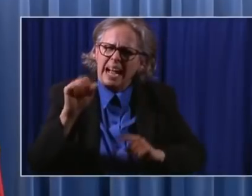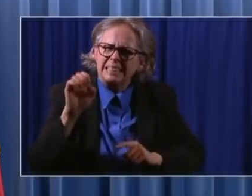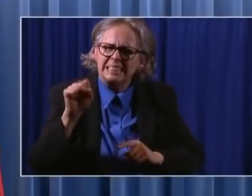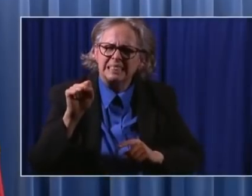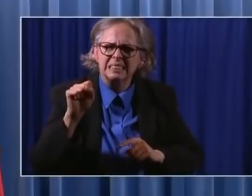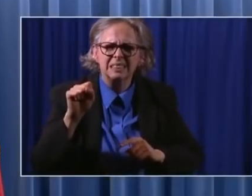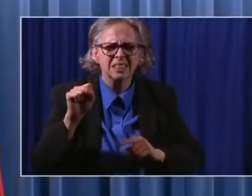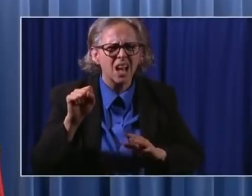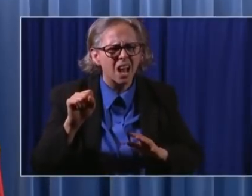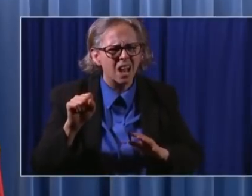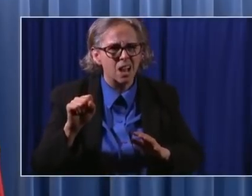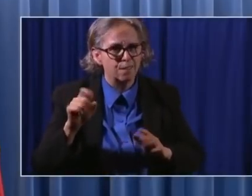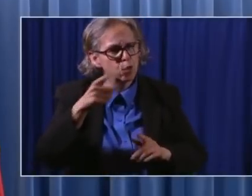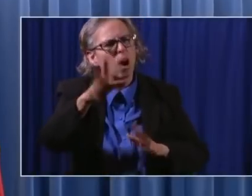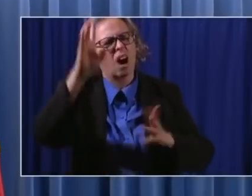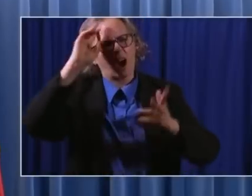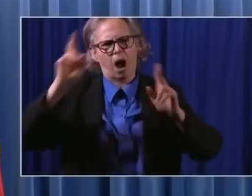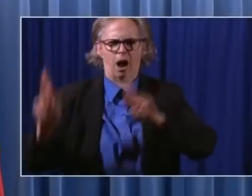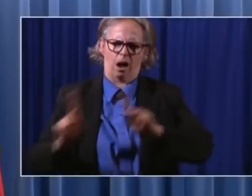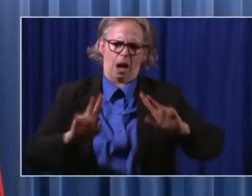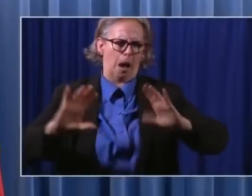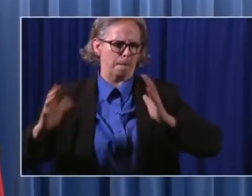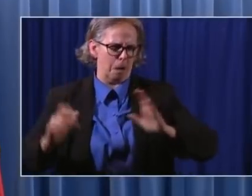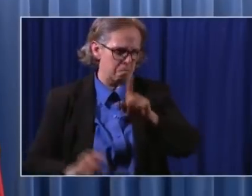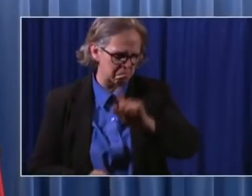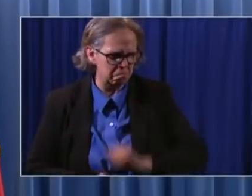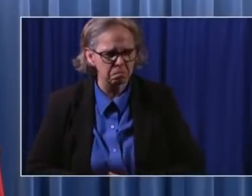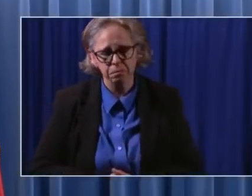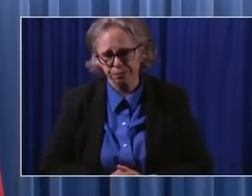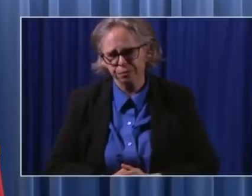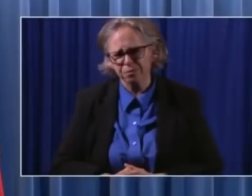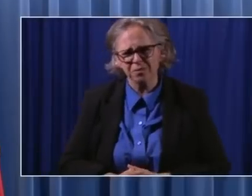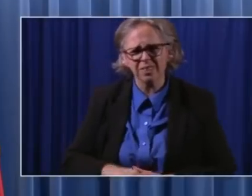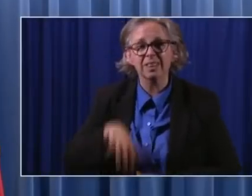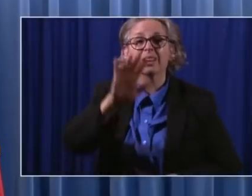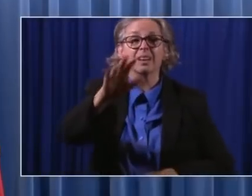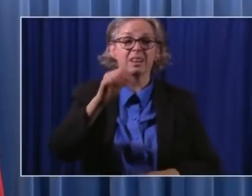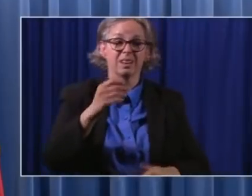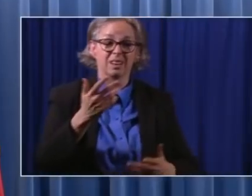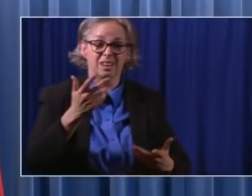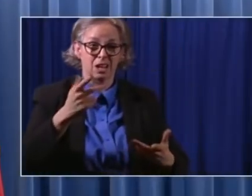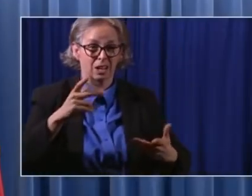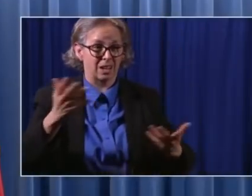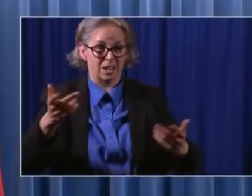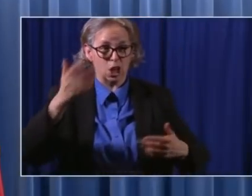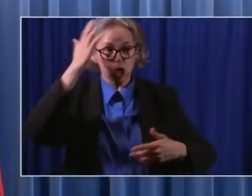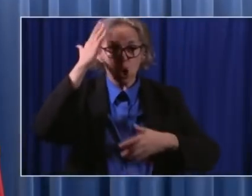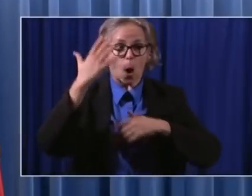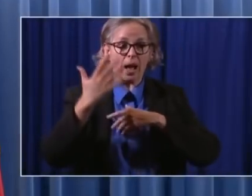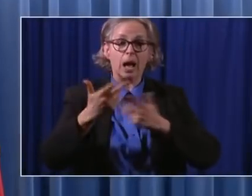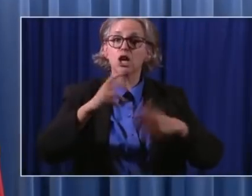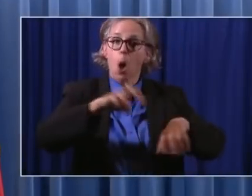RESIDENTS HAS HAD 233 CASES OVER THE LAST 2 WEEKS. AN INTERESTING COMPARISON THIS